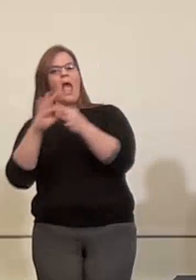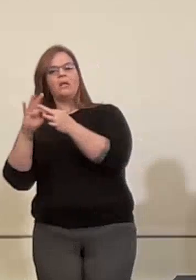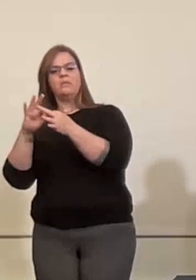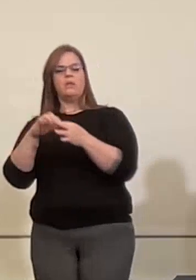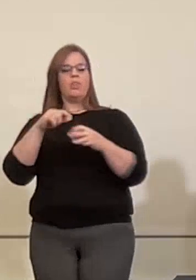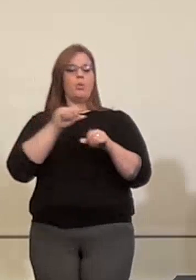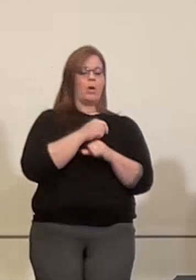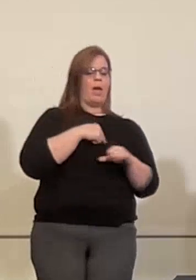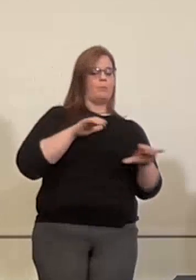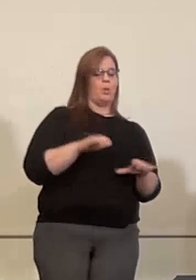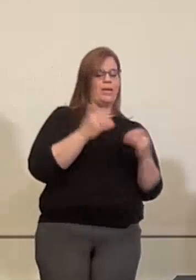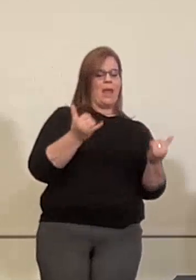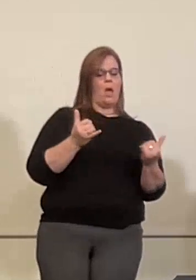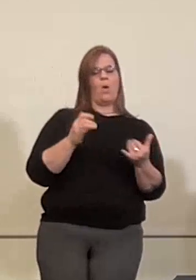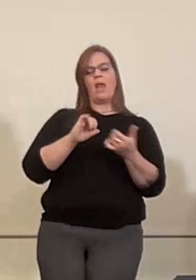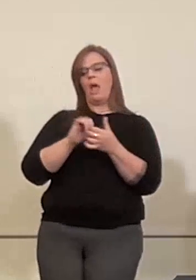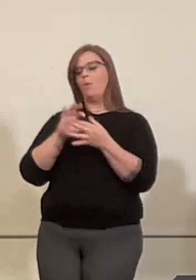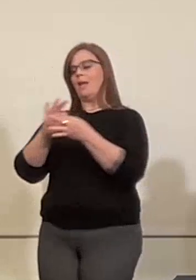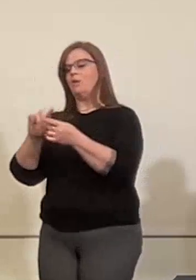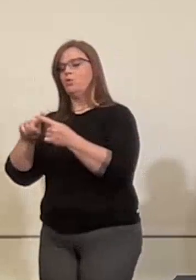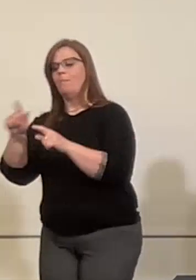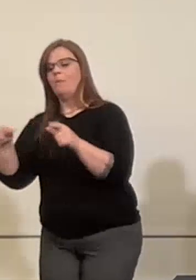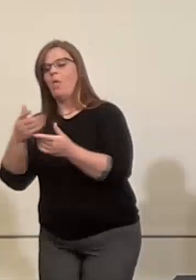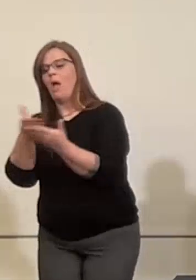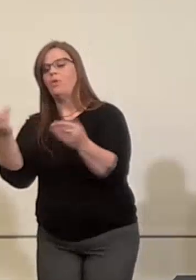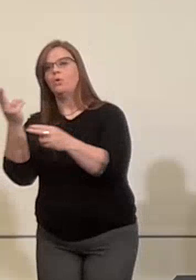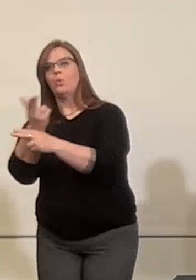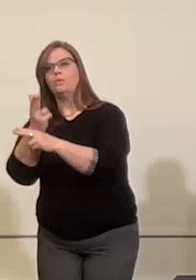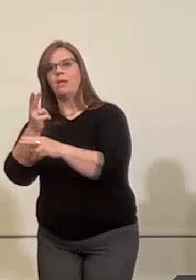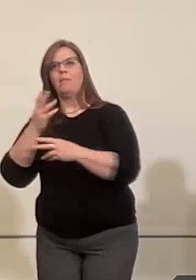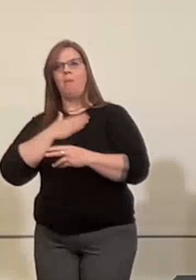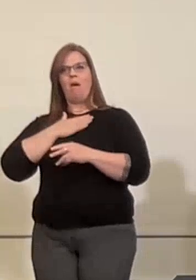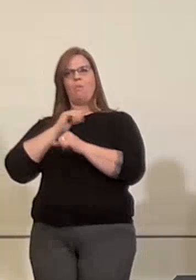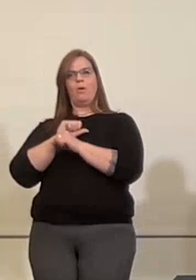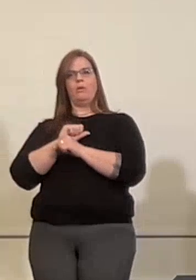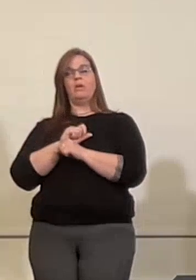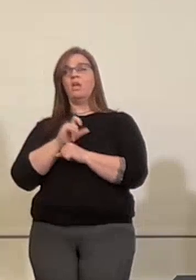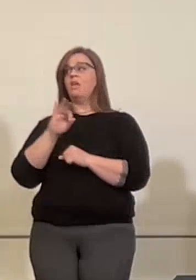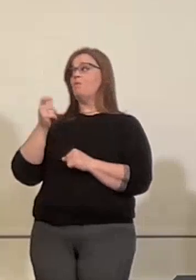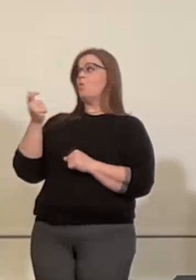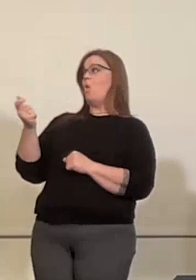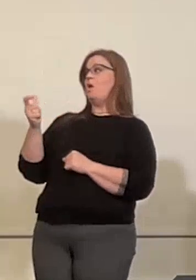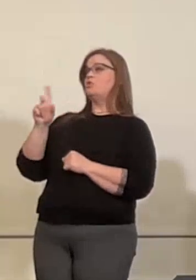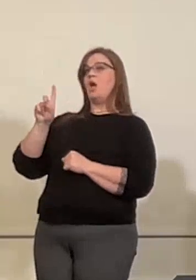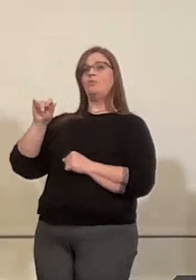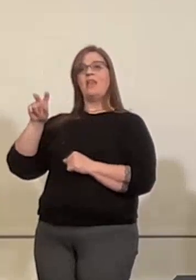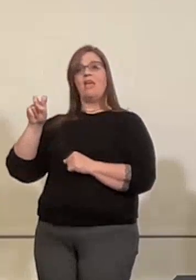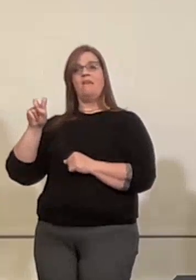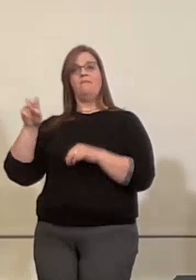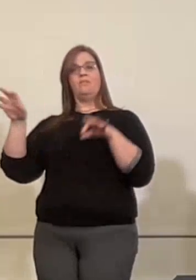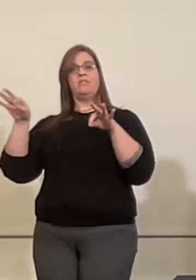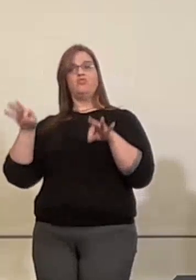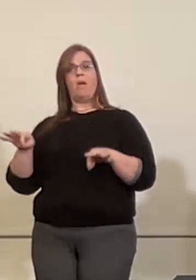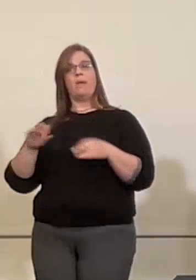And I can guarantee you that when people watch Dave's description about how copilot's changing his life and the next